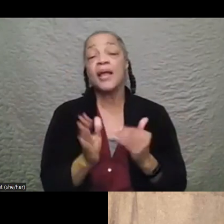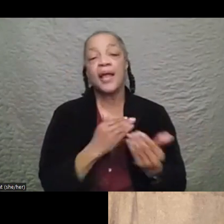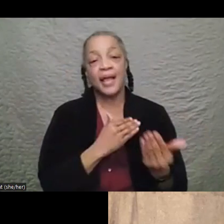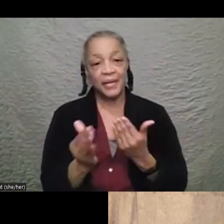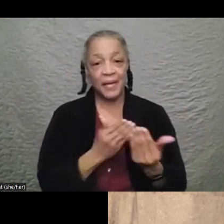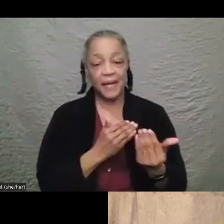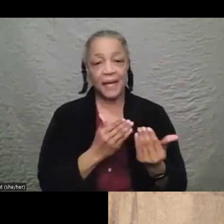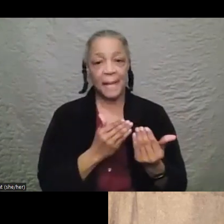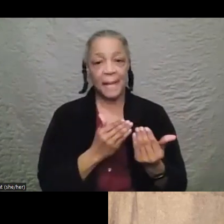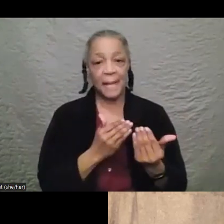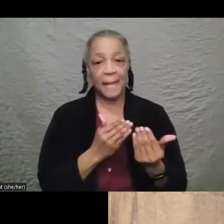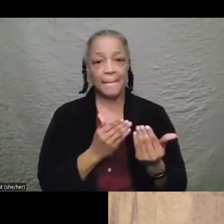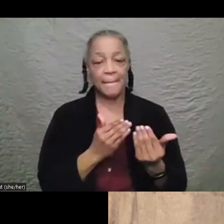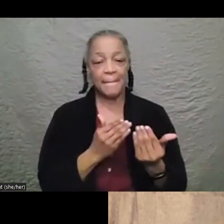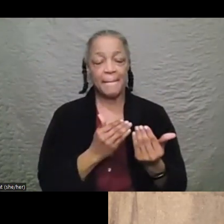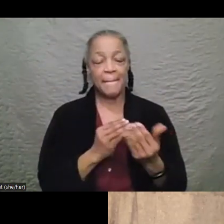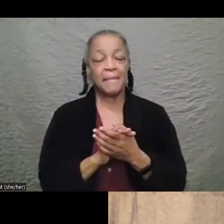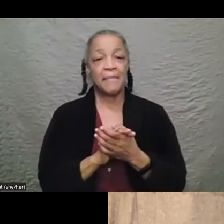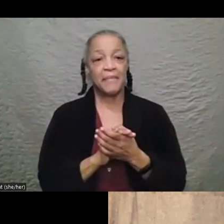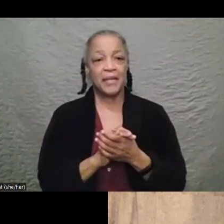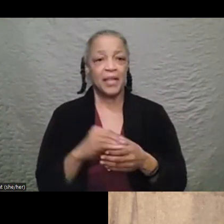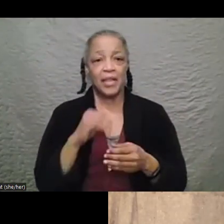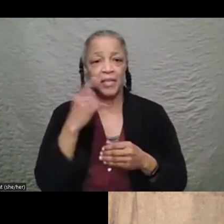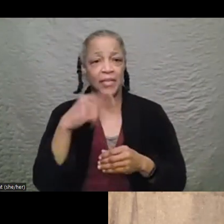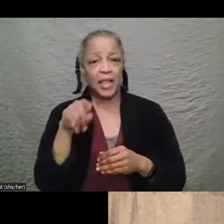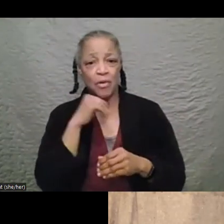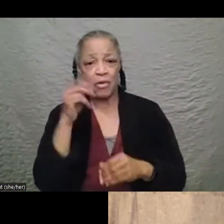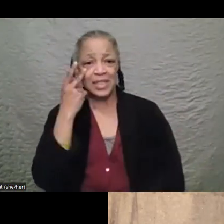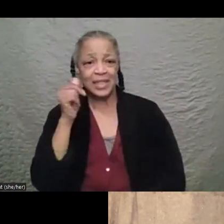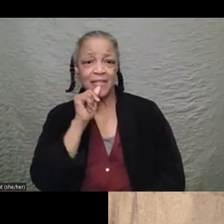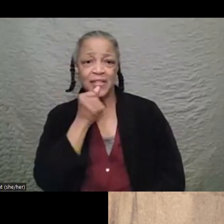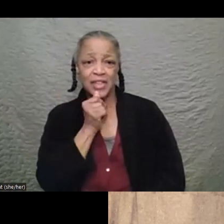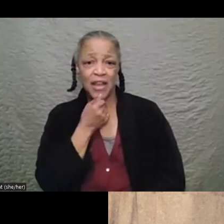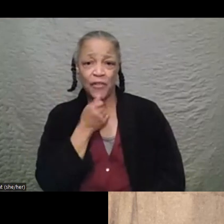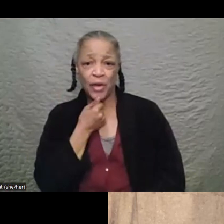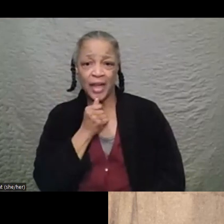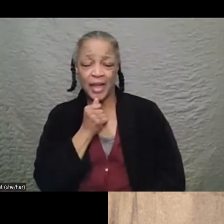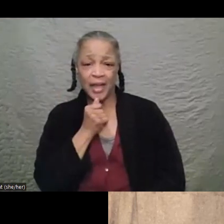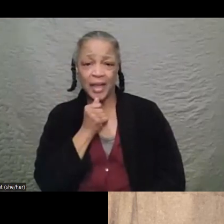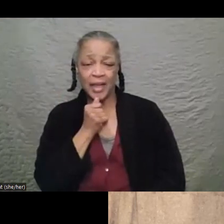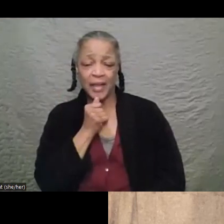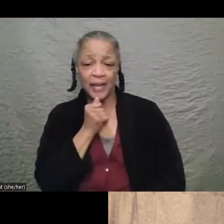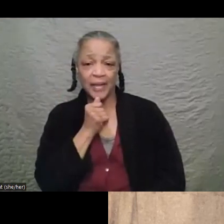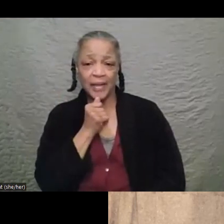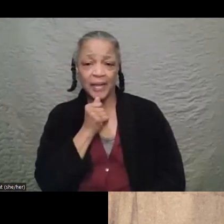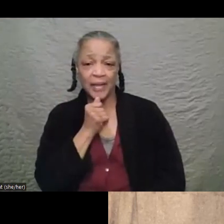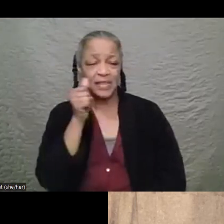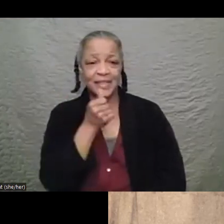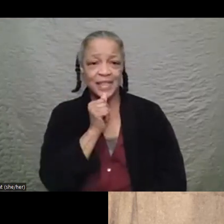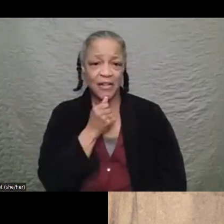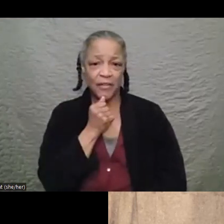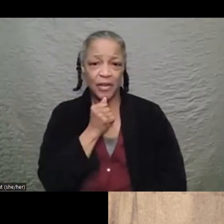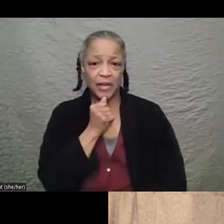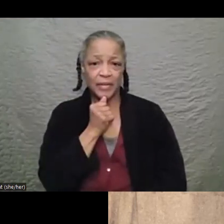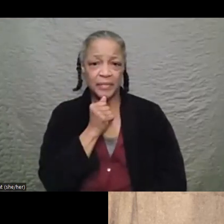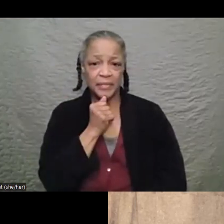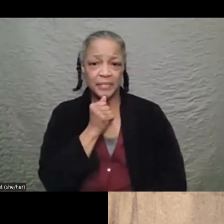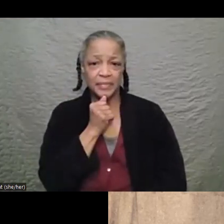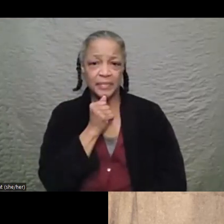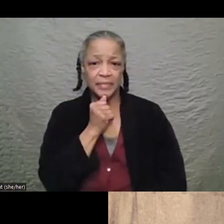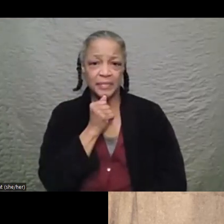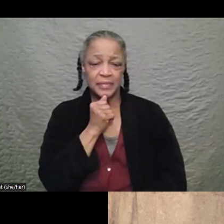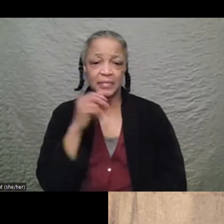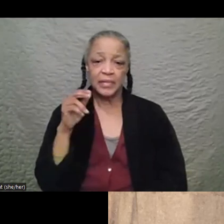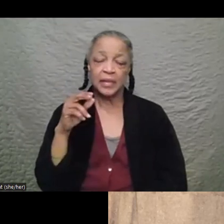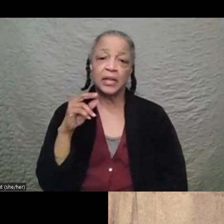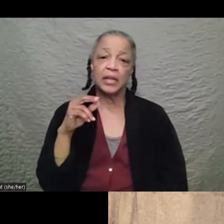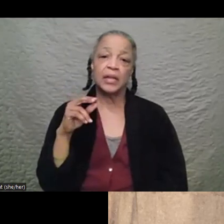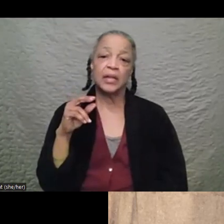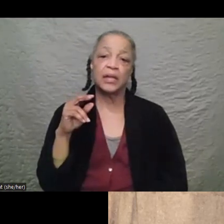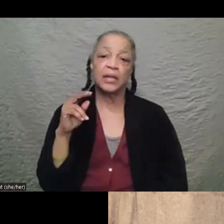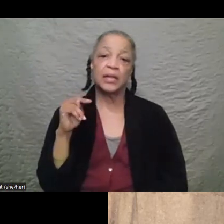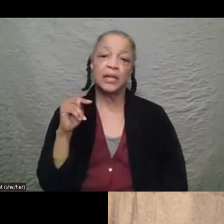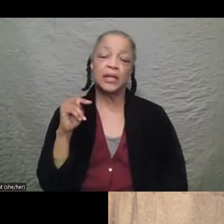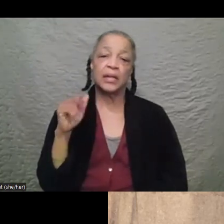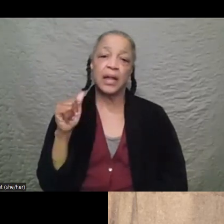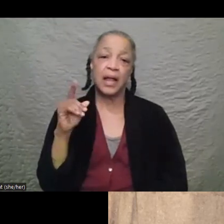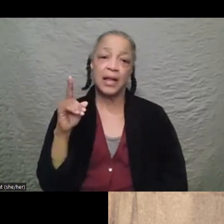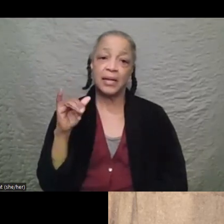Anyway, they don't see the suffering that they are going through . She was great to